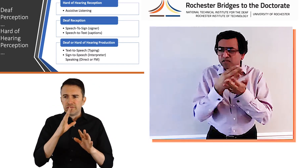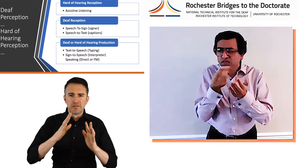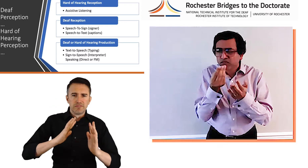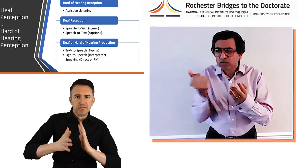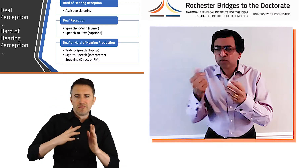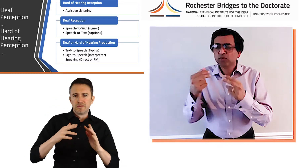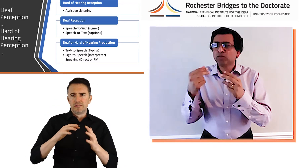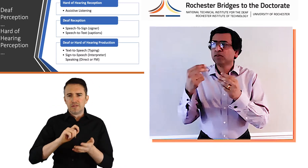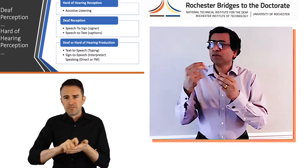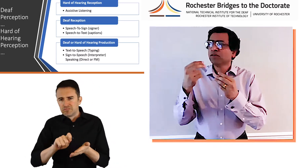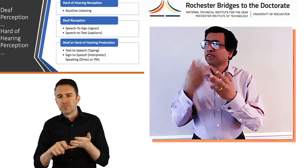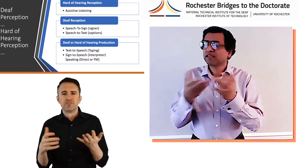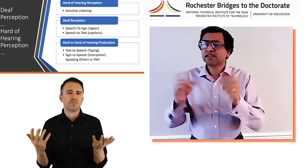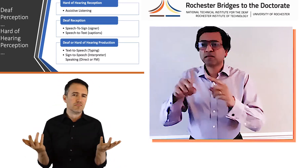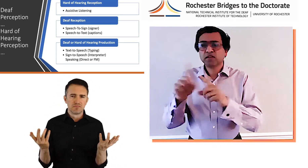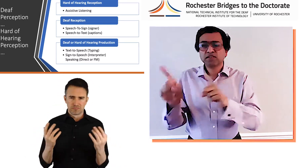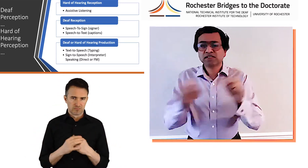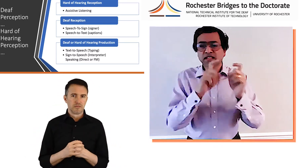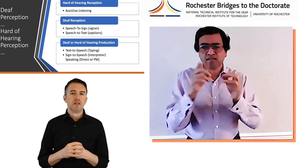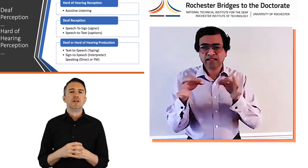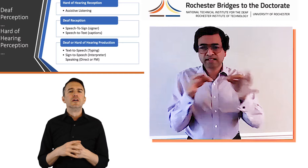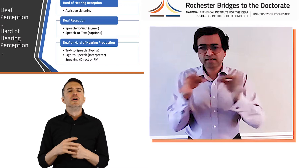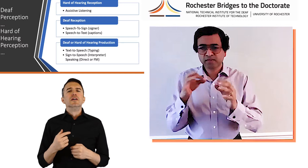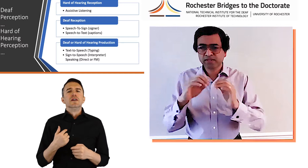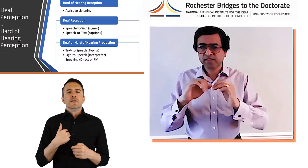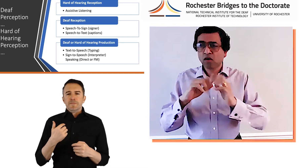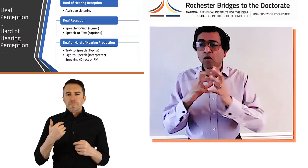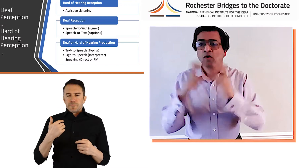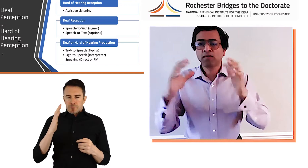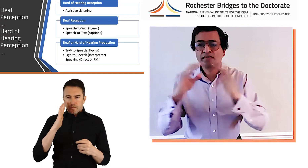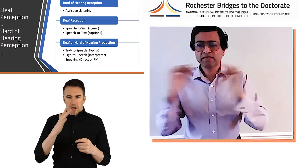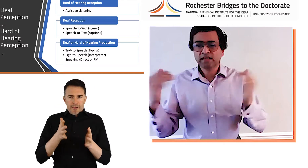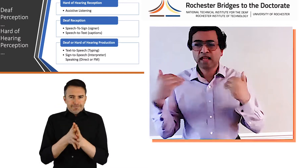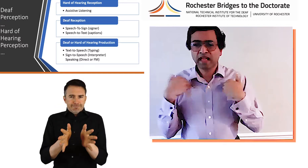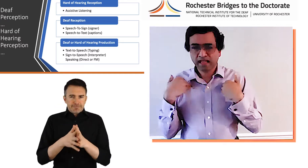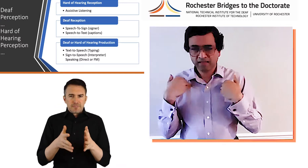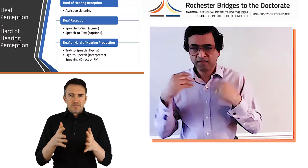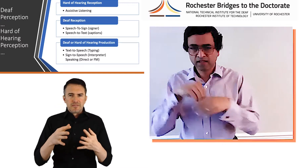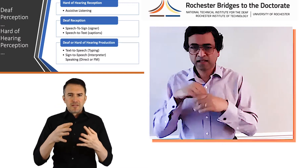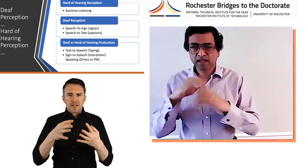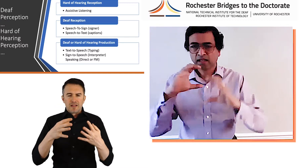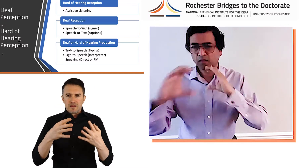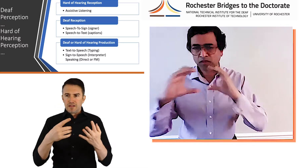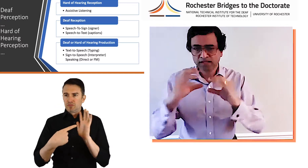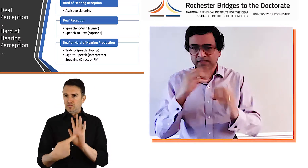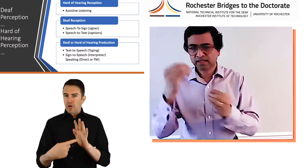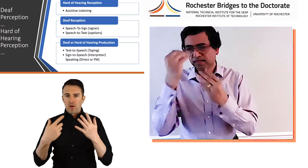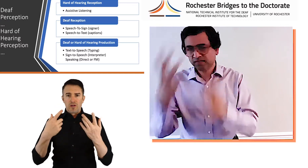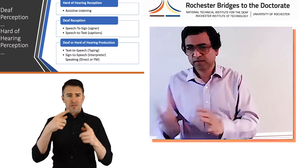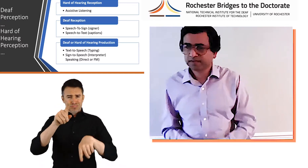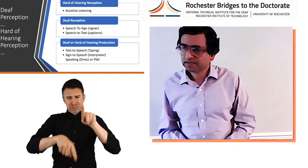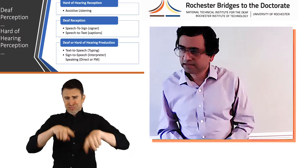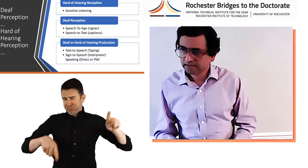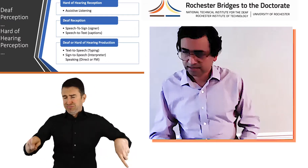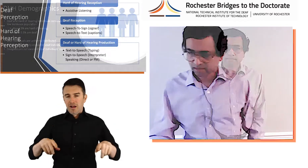There is a variety of diversity in communication and information and how it is accessed.